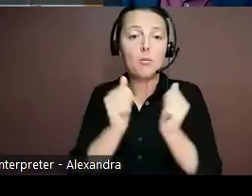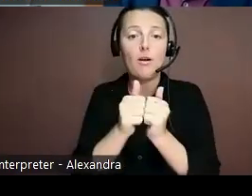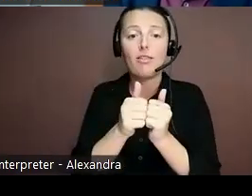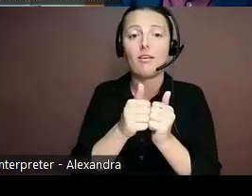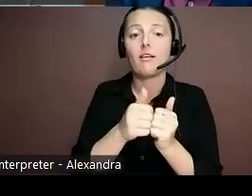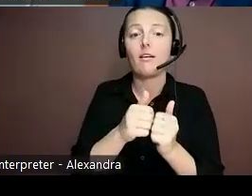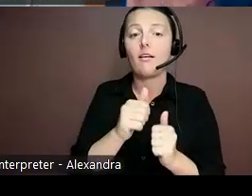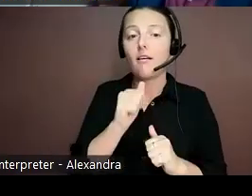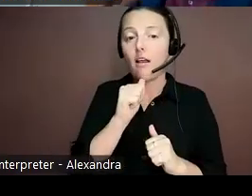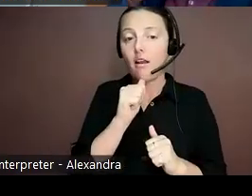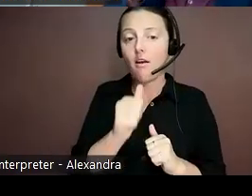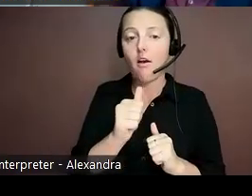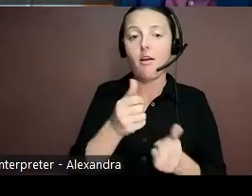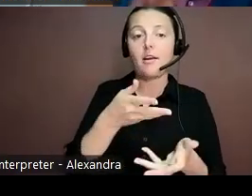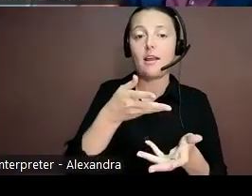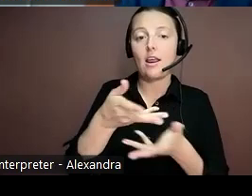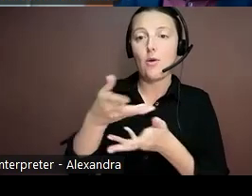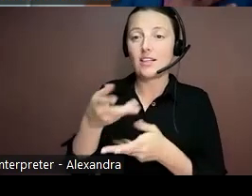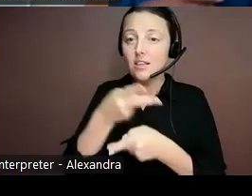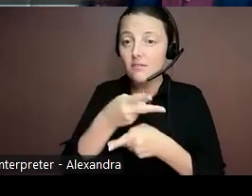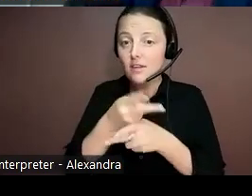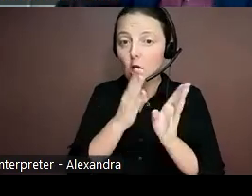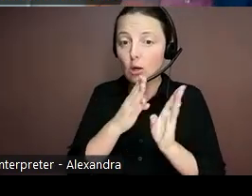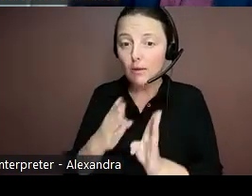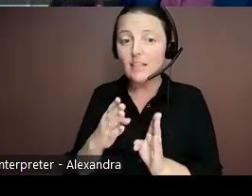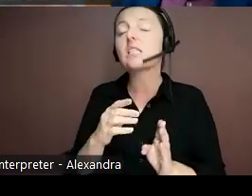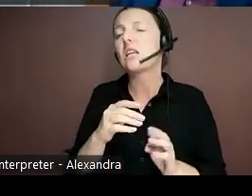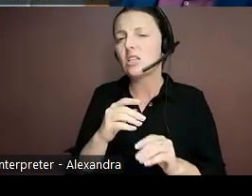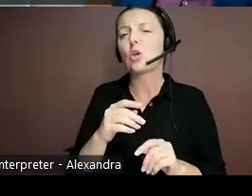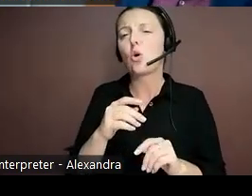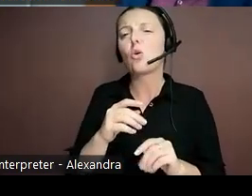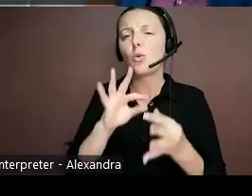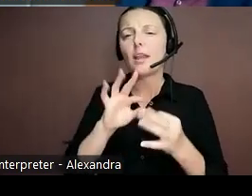as necessary. These are usually in the realm of behavior management, in the realm of what